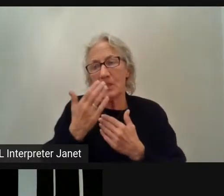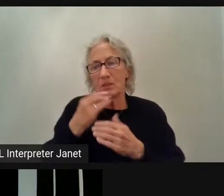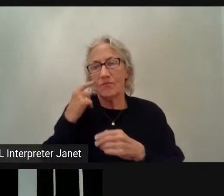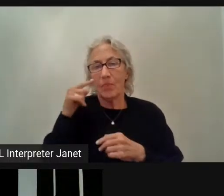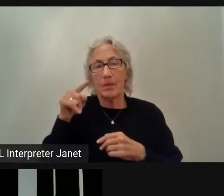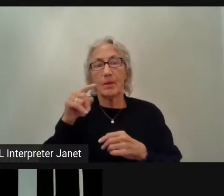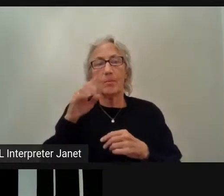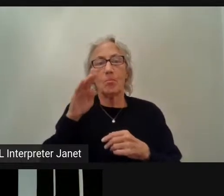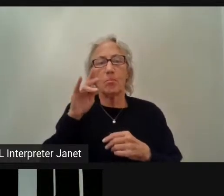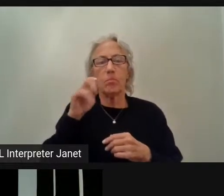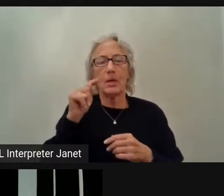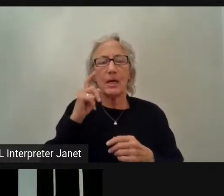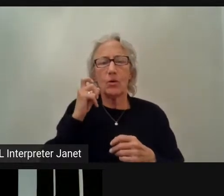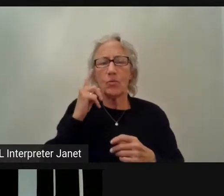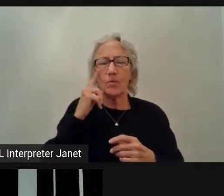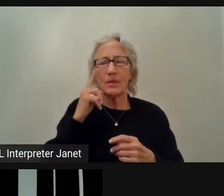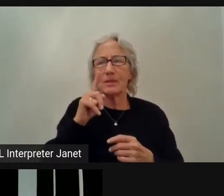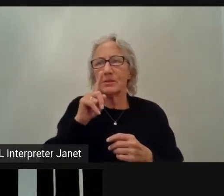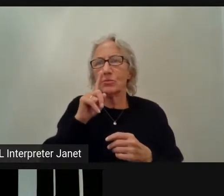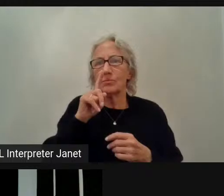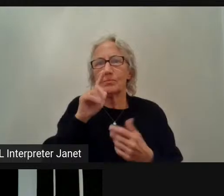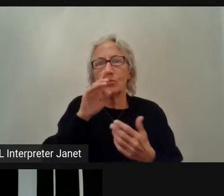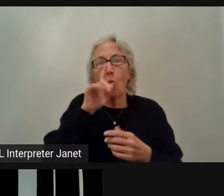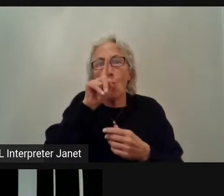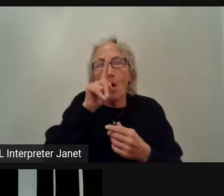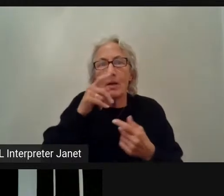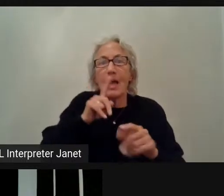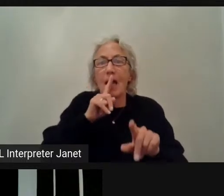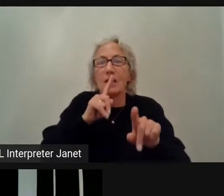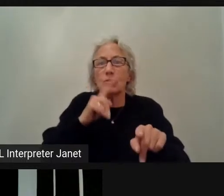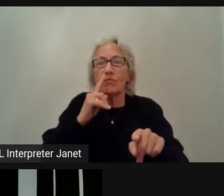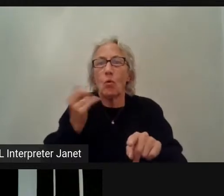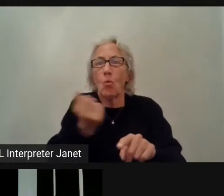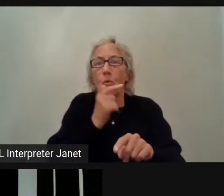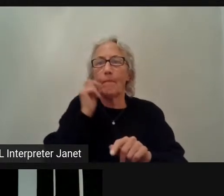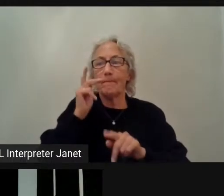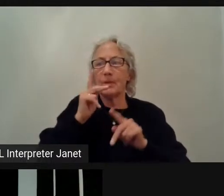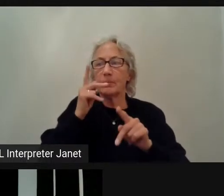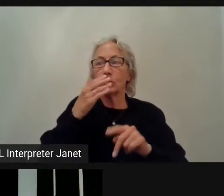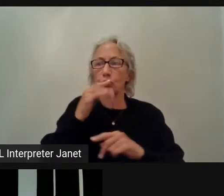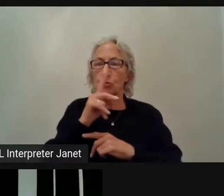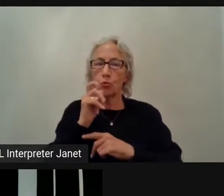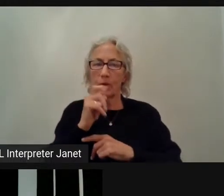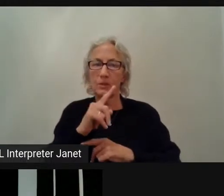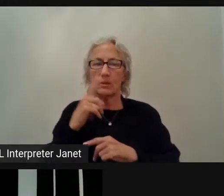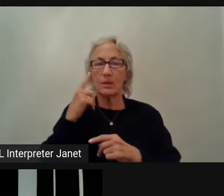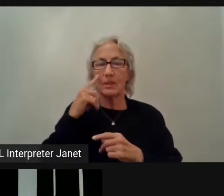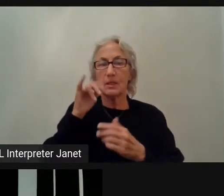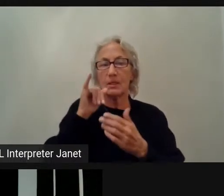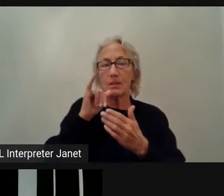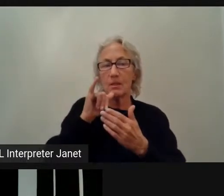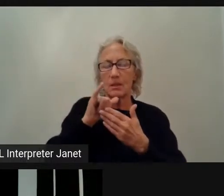and searching those are actually a very easy way to do it. So I think it is not a